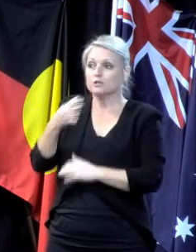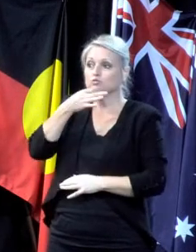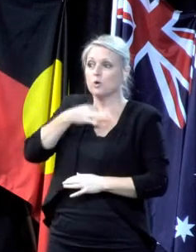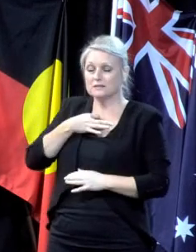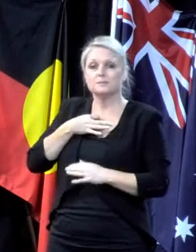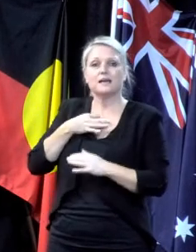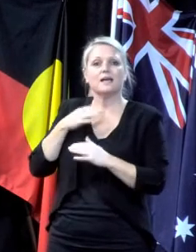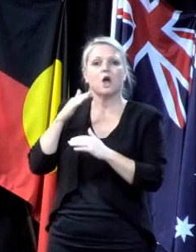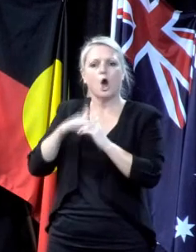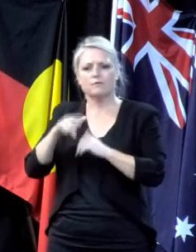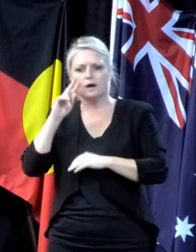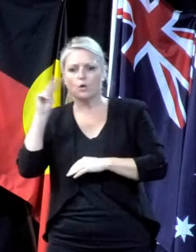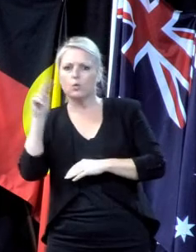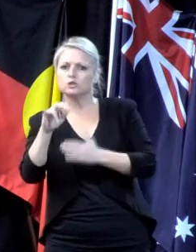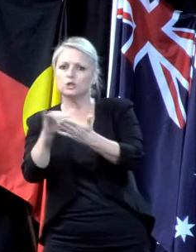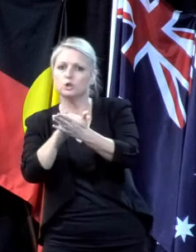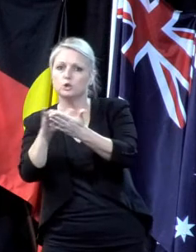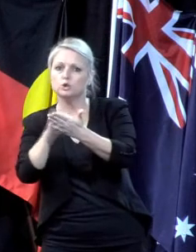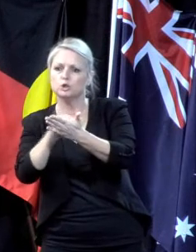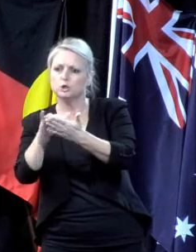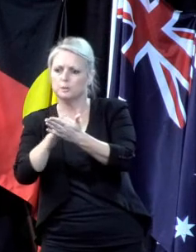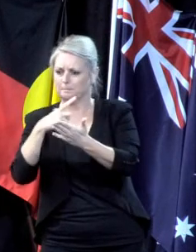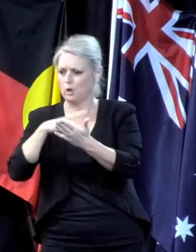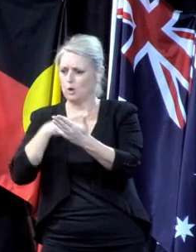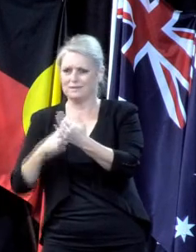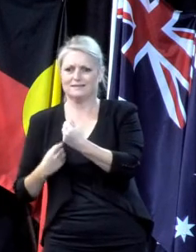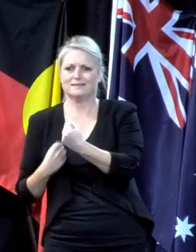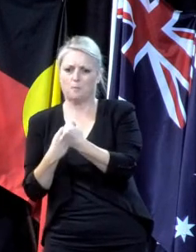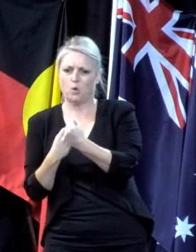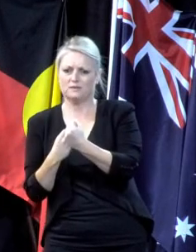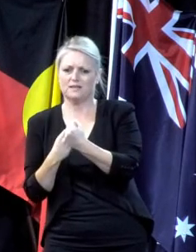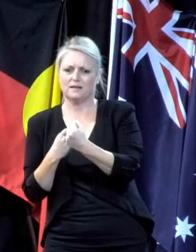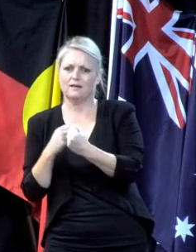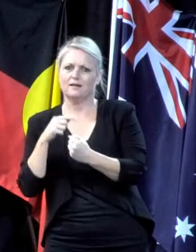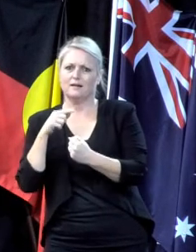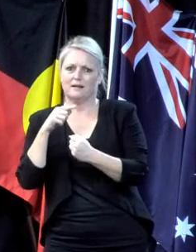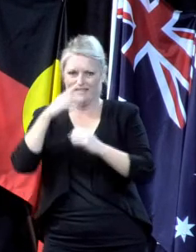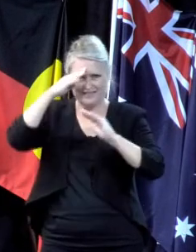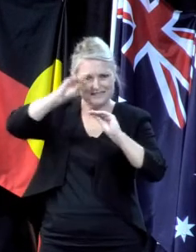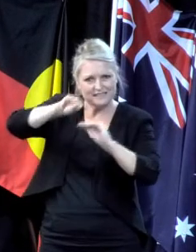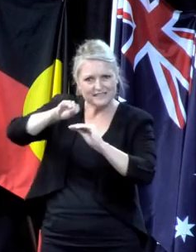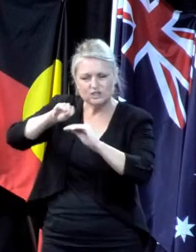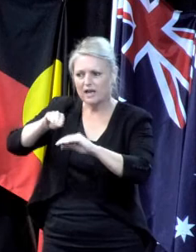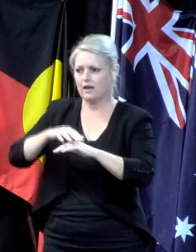supports whatever the teacher’s teaching – teaching from the curriculum, and